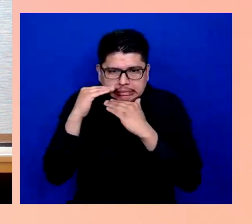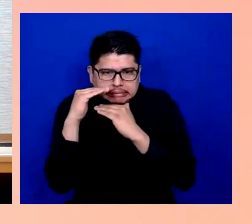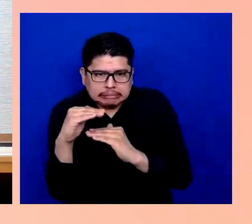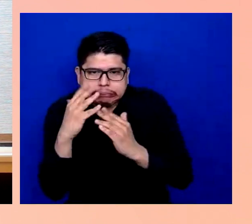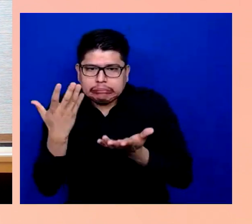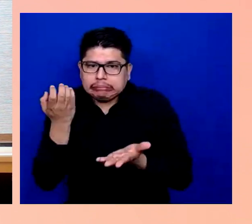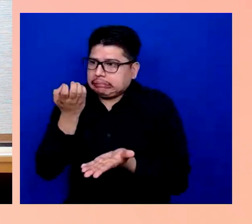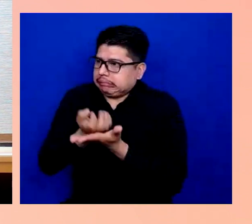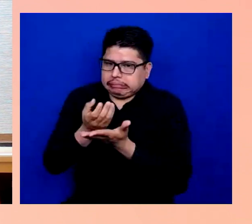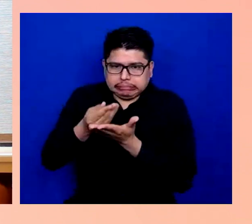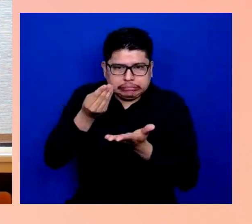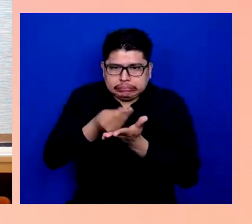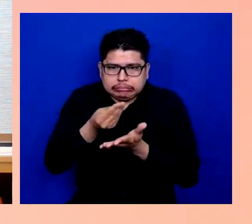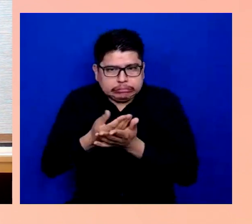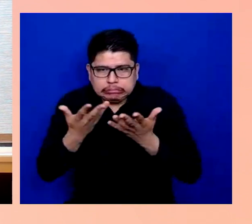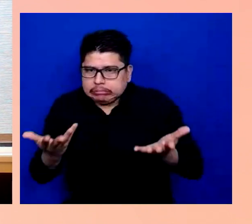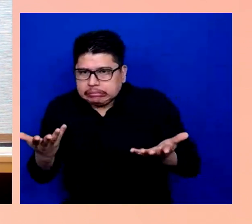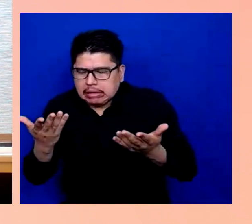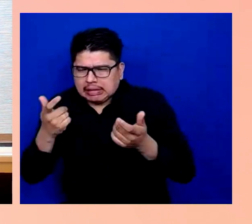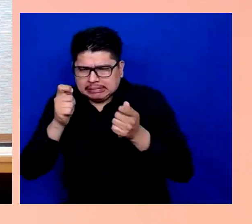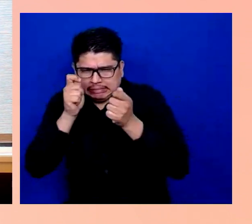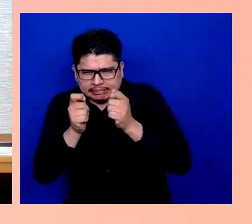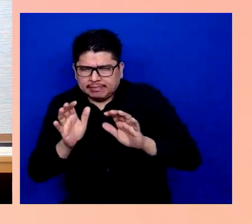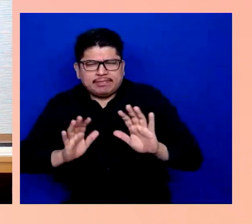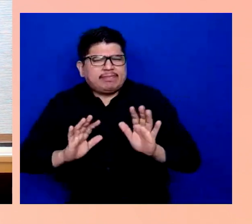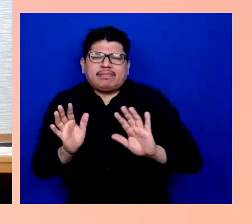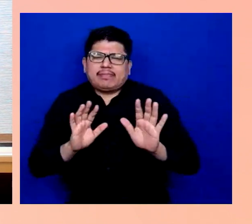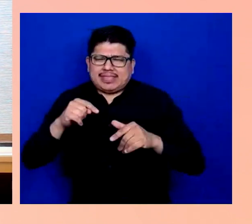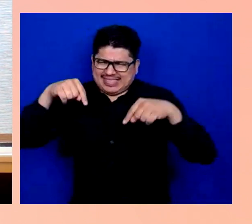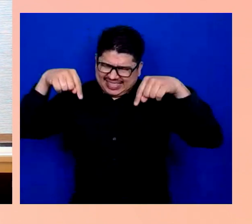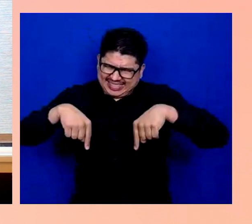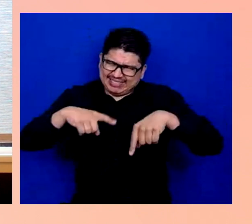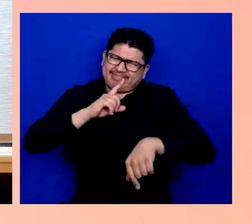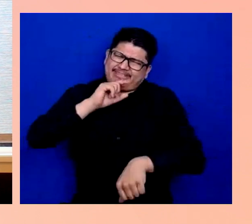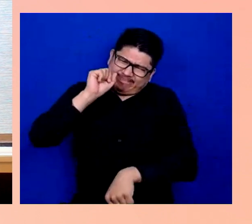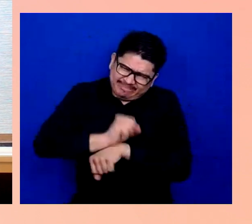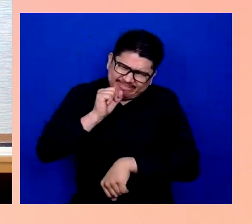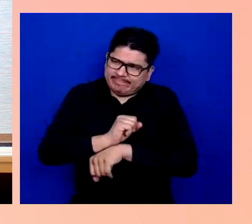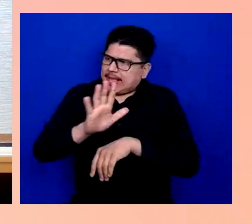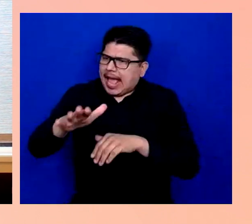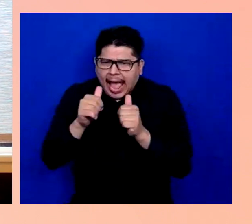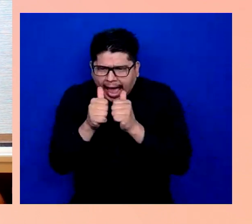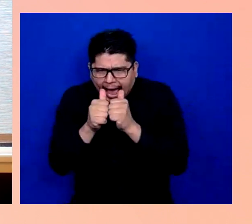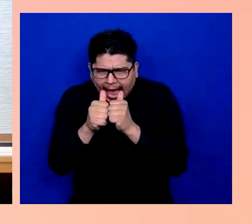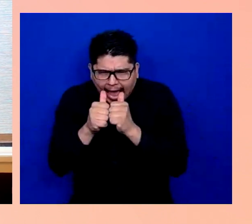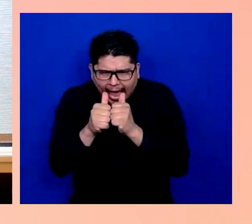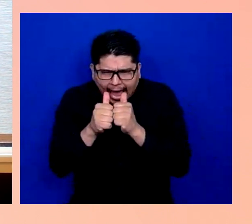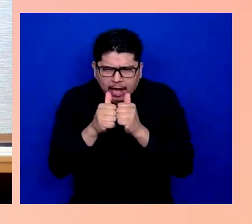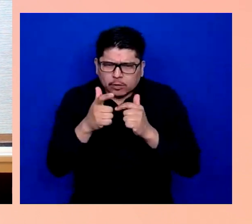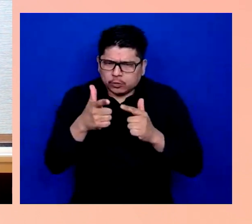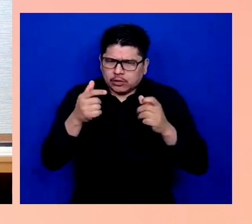This is the main entree. This is the way you could be working. This is the way that we should be developing